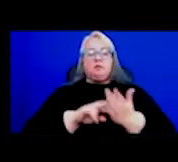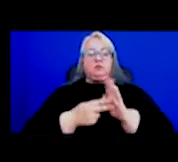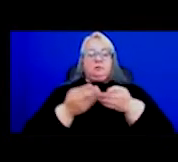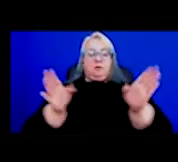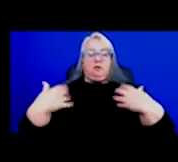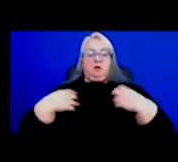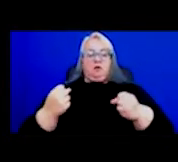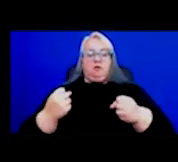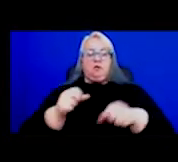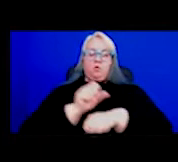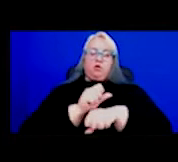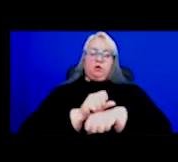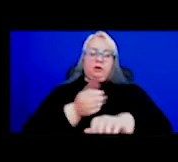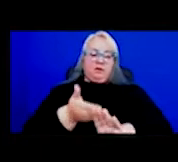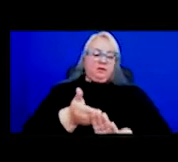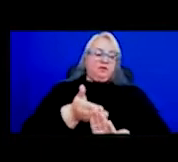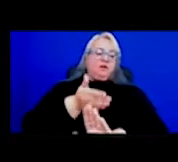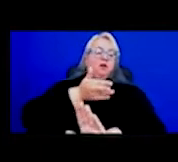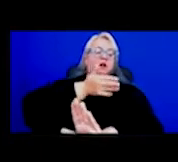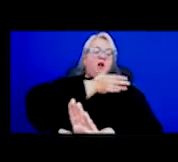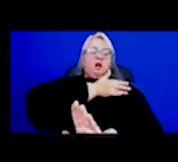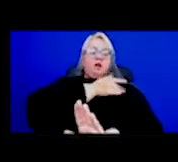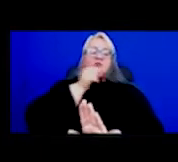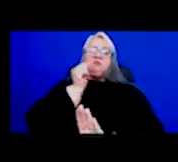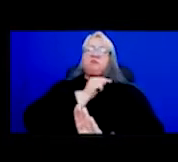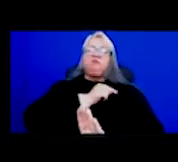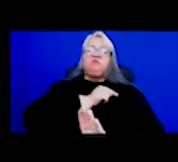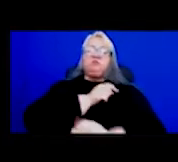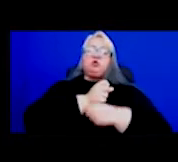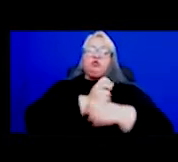when I look at my own career and some of the the work that I've done thinking about things,